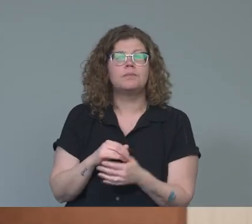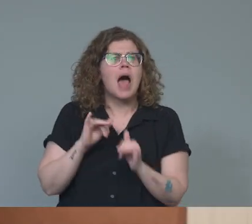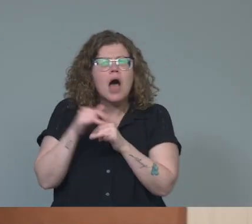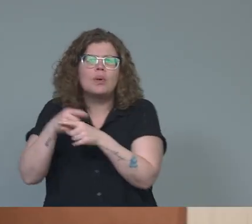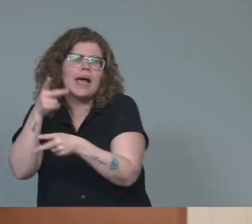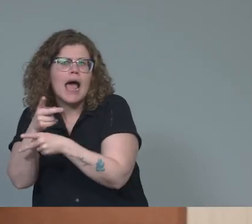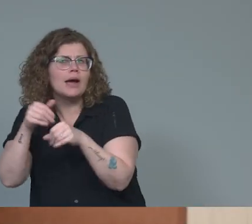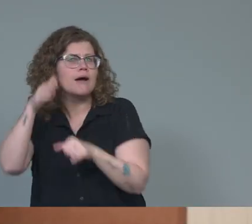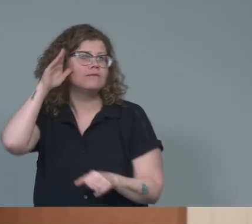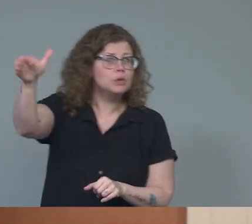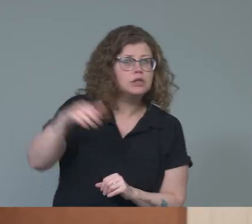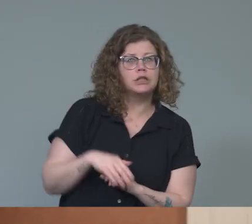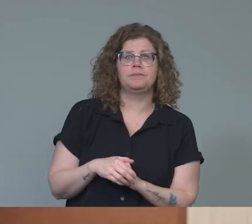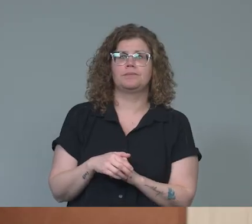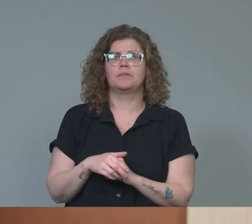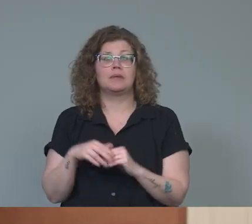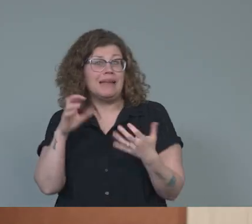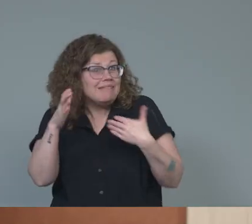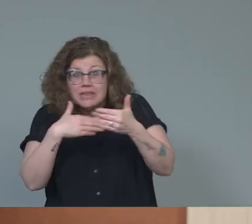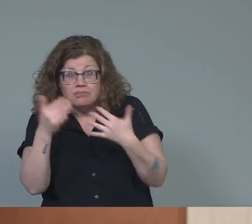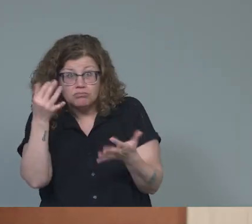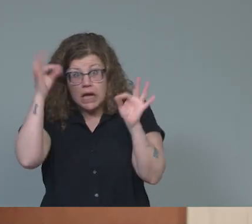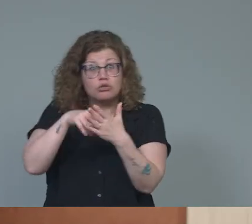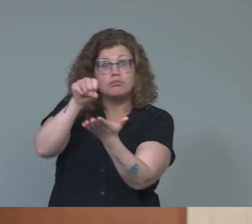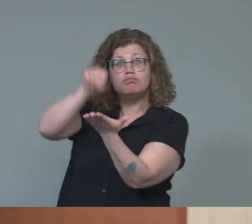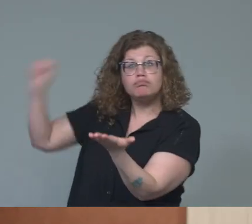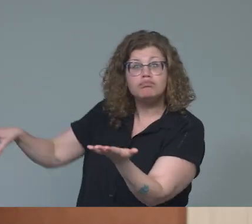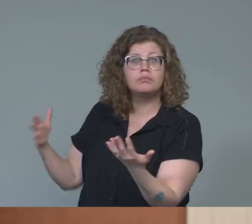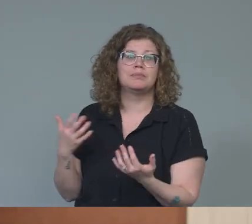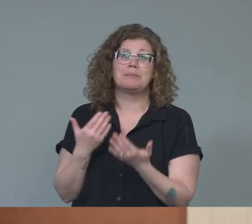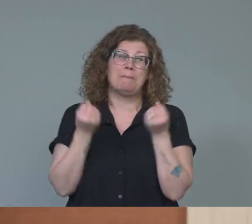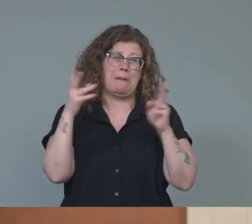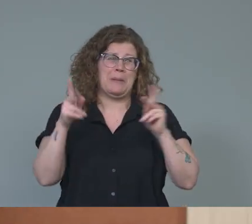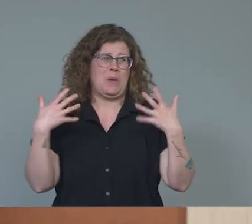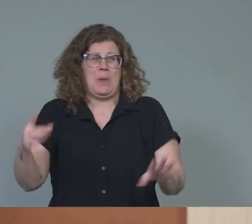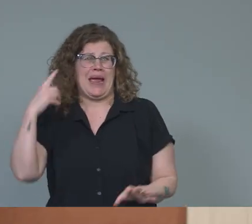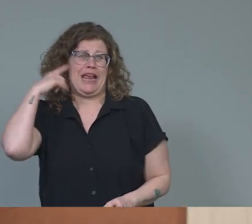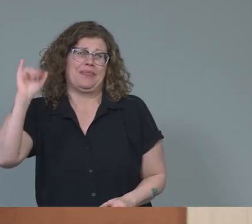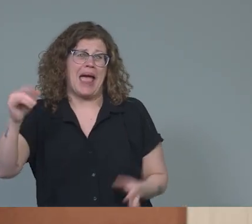This information is going to inform how the project is installed, how it's cared for in the future,